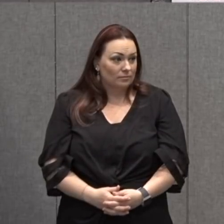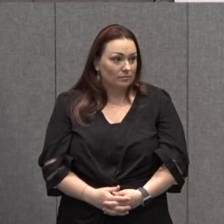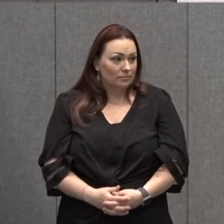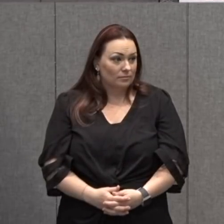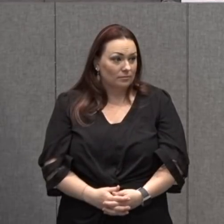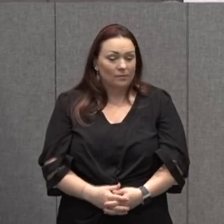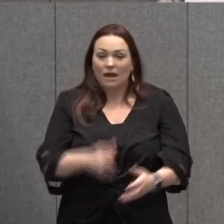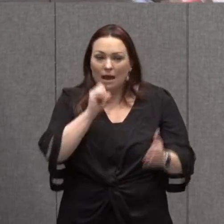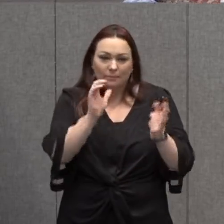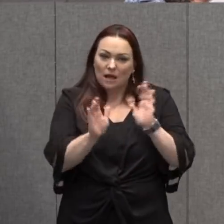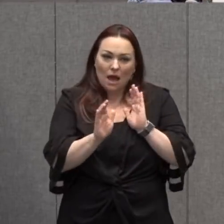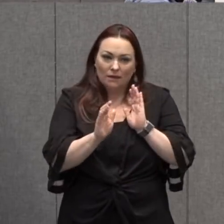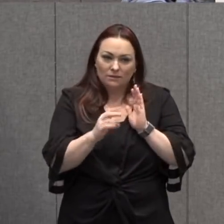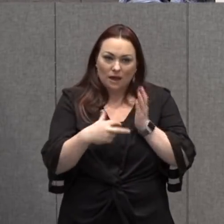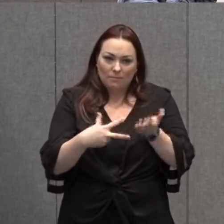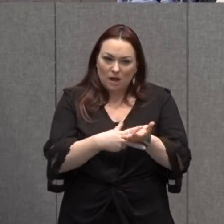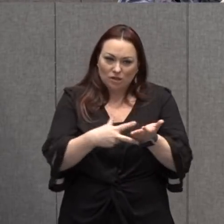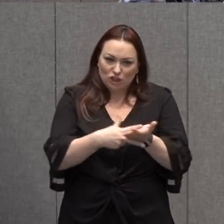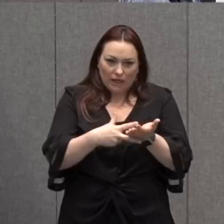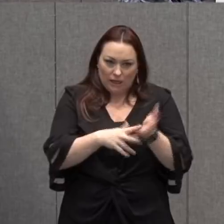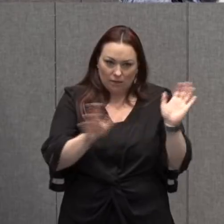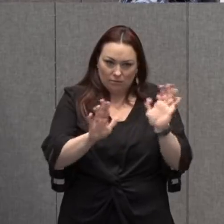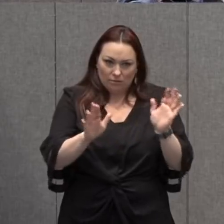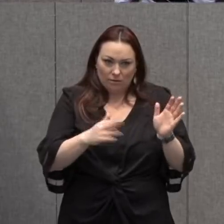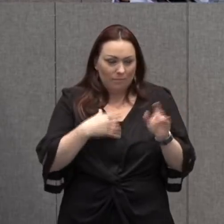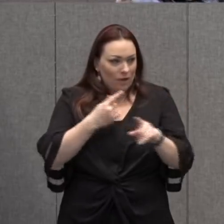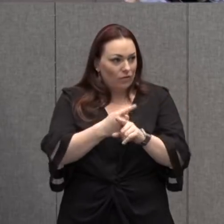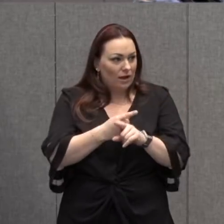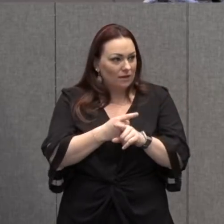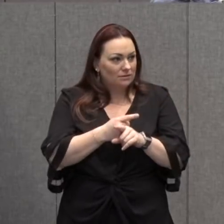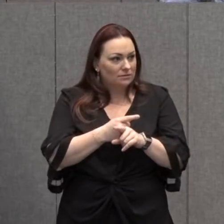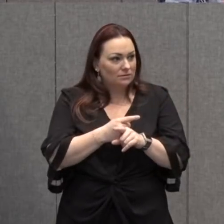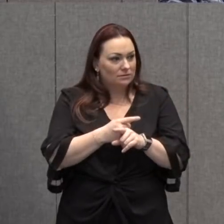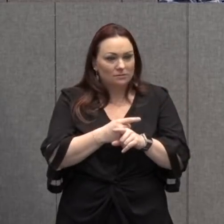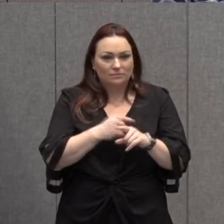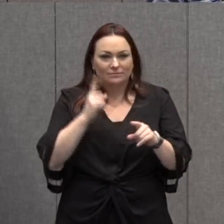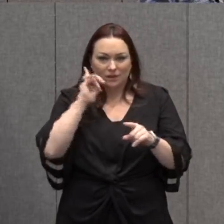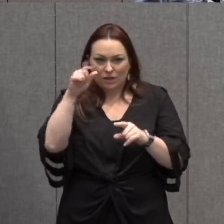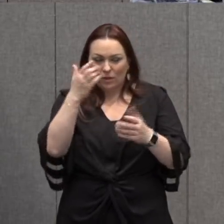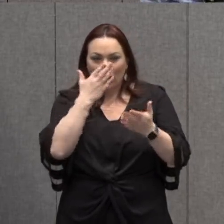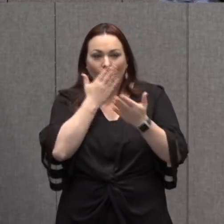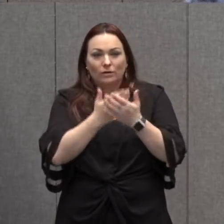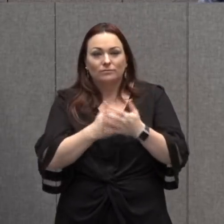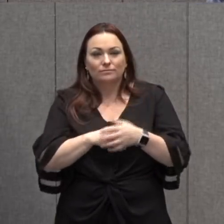I'm not. Can you, is it right side up? It is right side up, okay, show the camera.